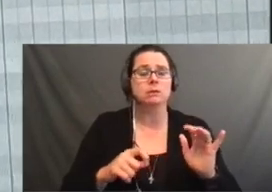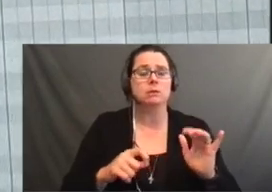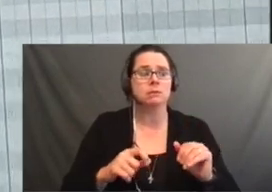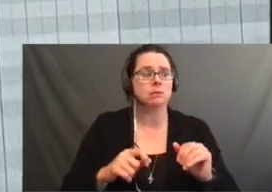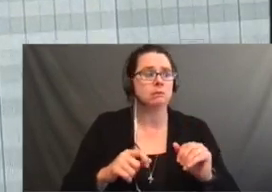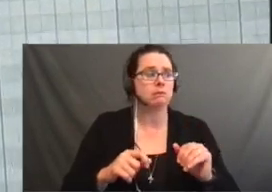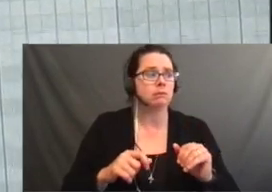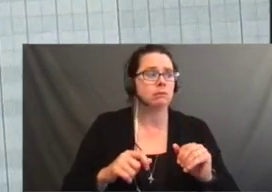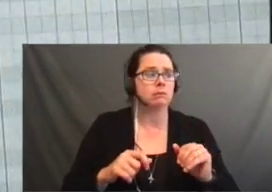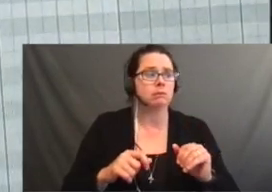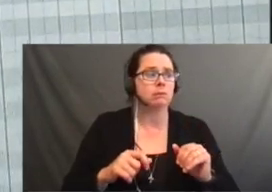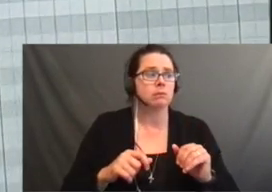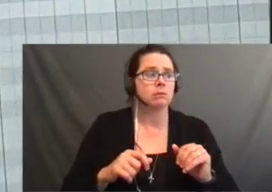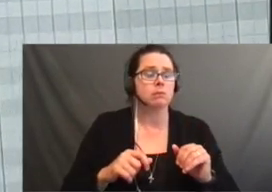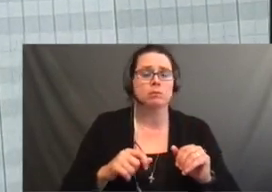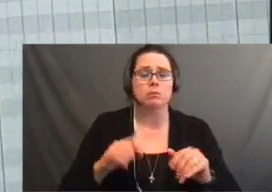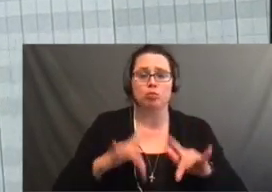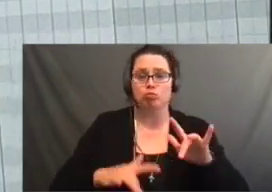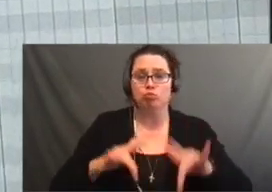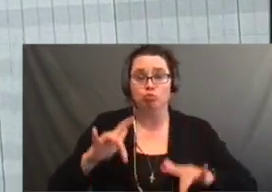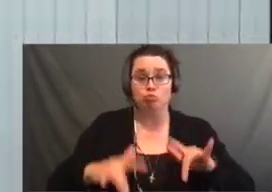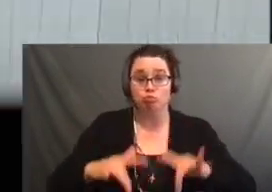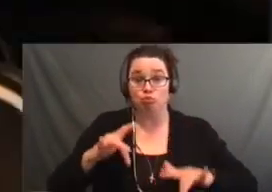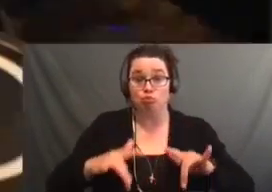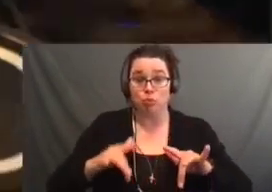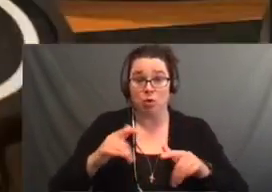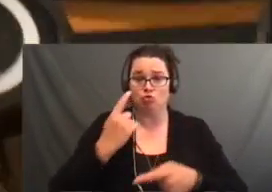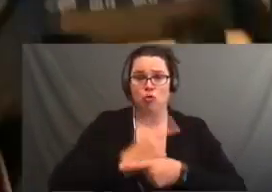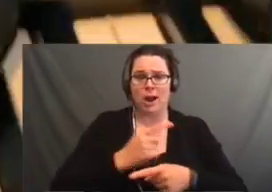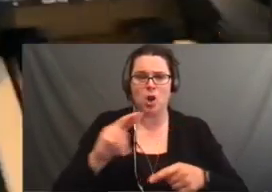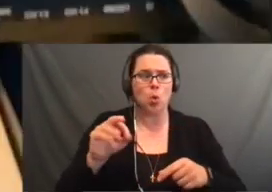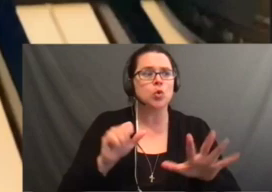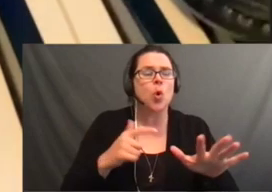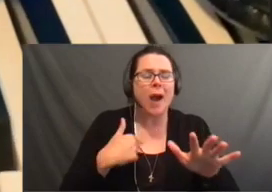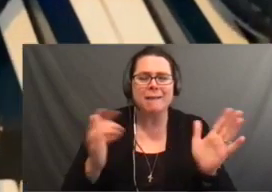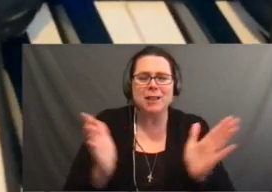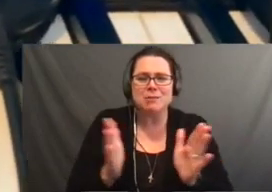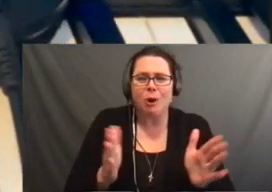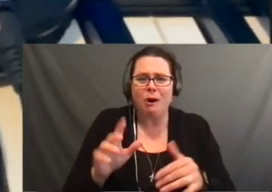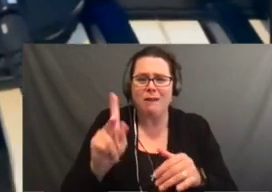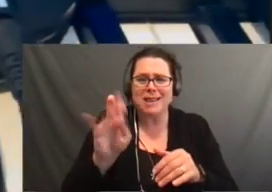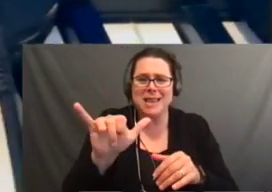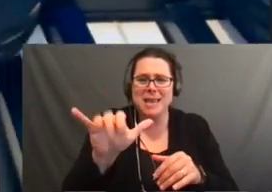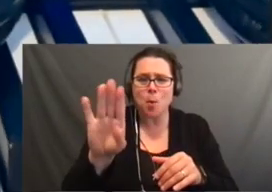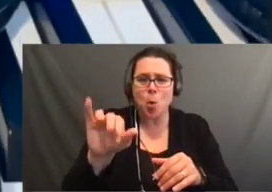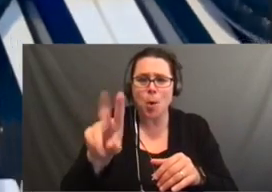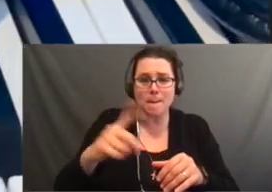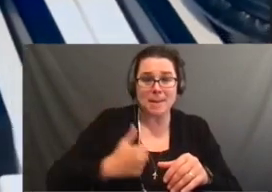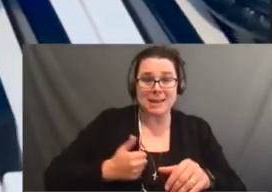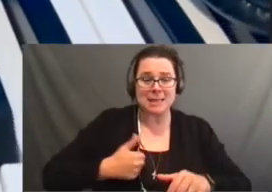Or you can, I have a mini keyboard so I can play it.